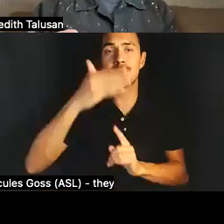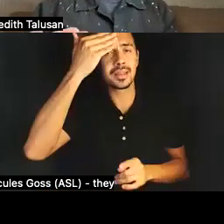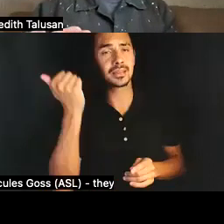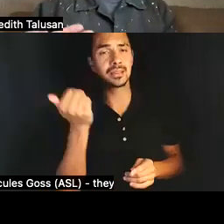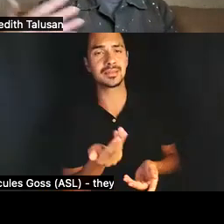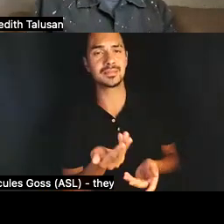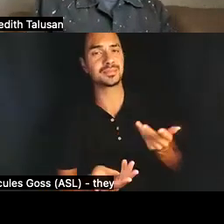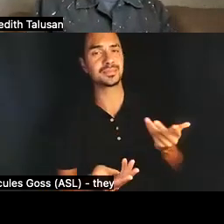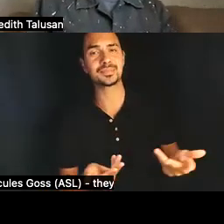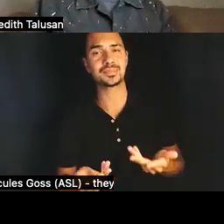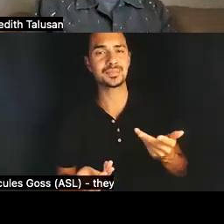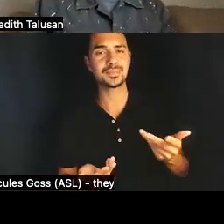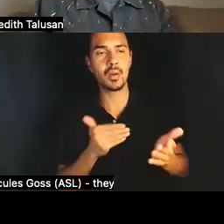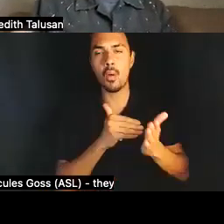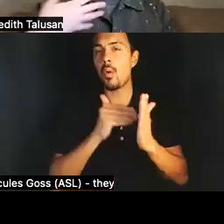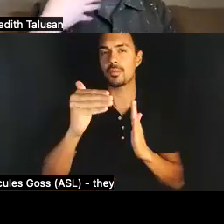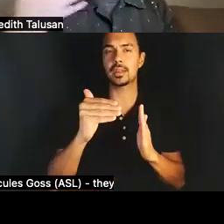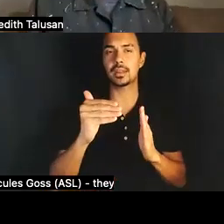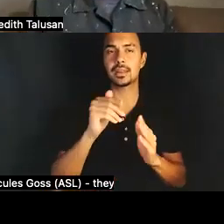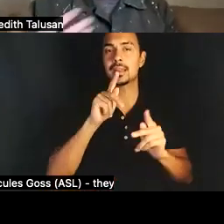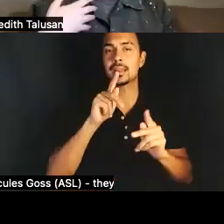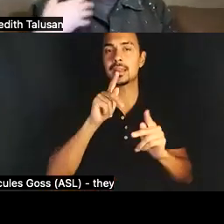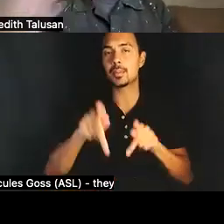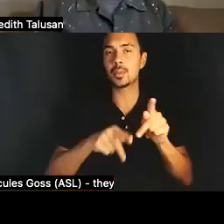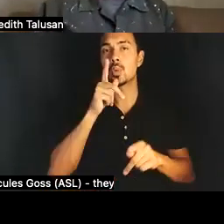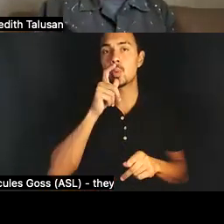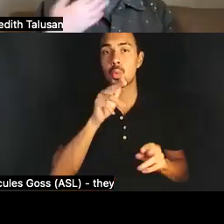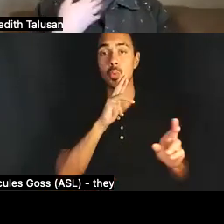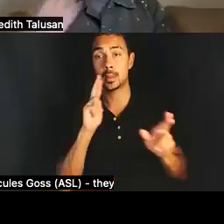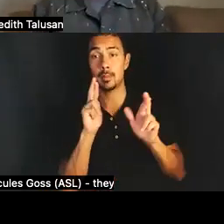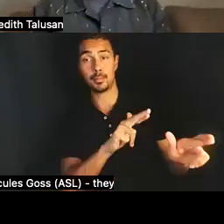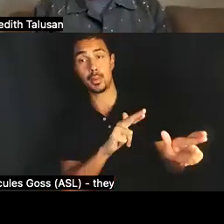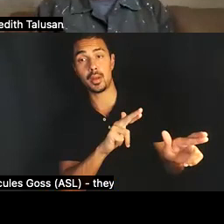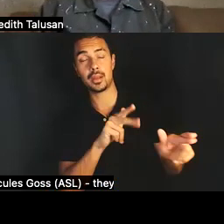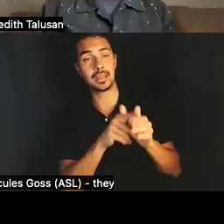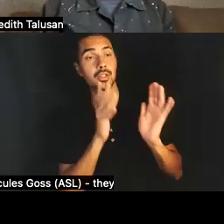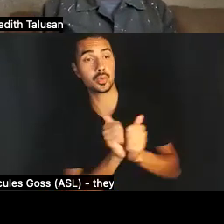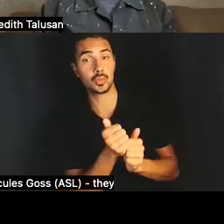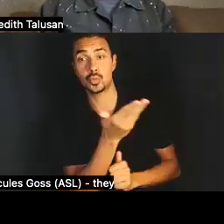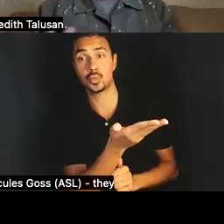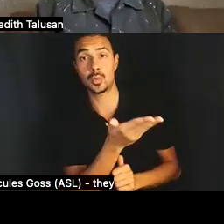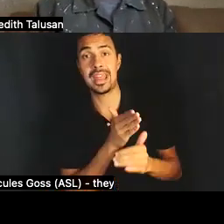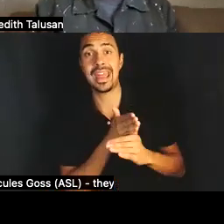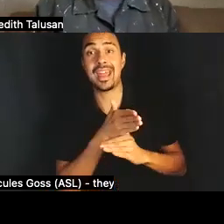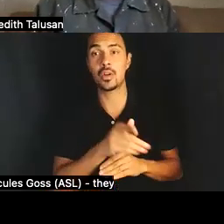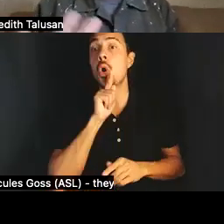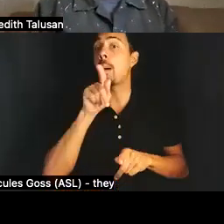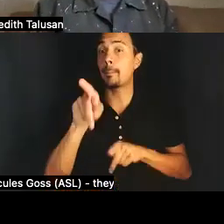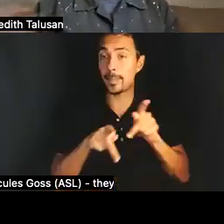and really listen in those environments because, you know, often the people who respond to you and talk to you afterwards